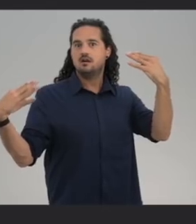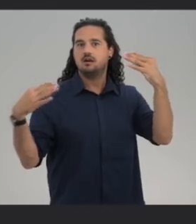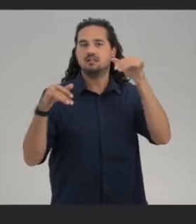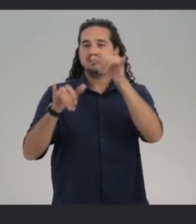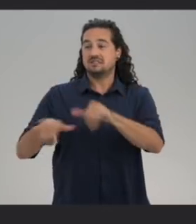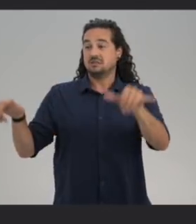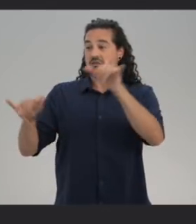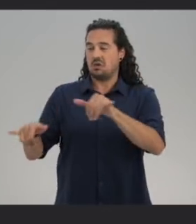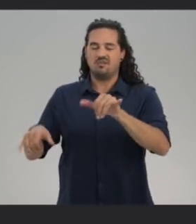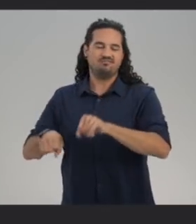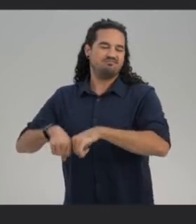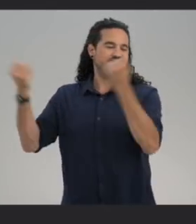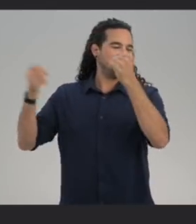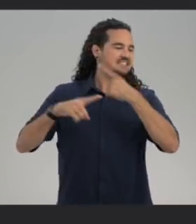Status quo-breaking.